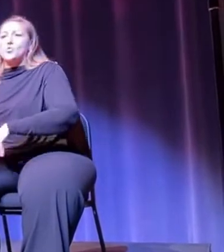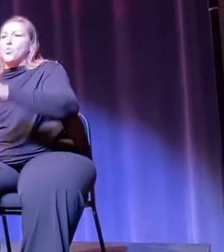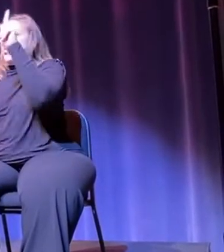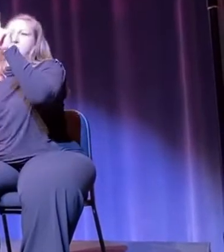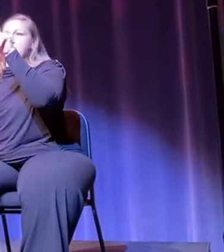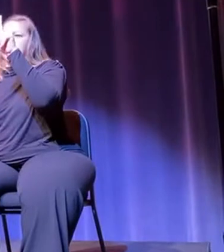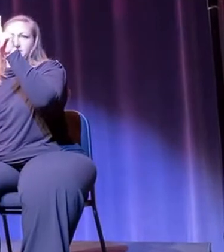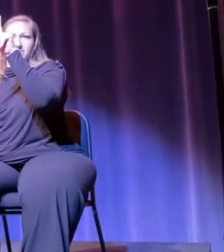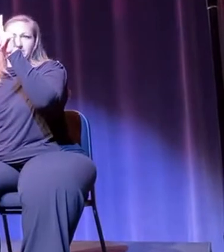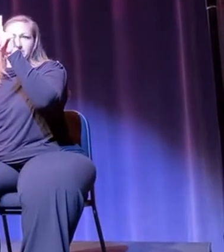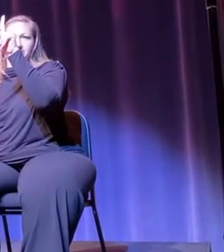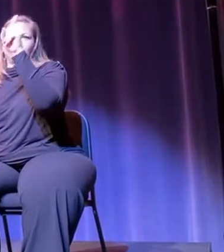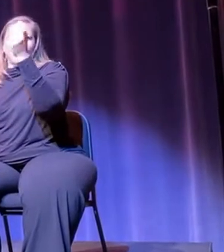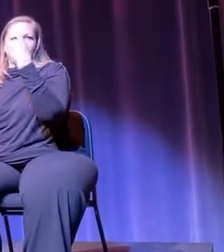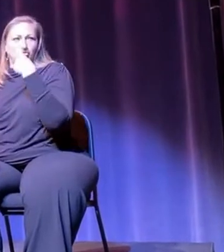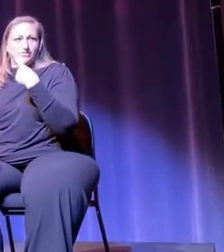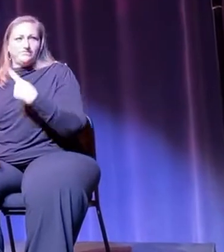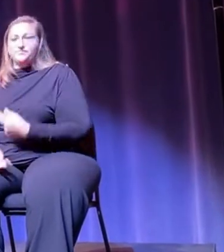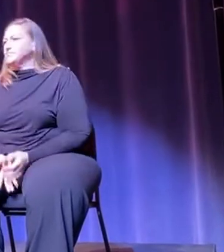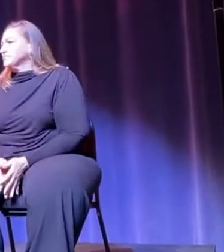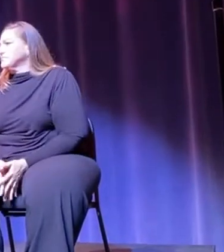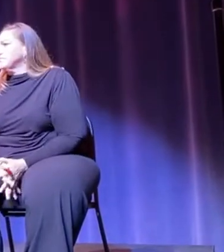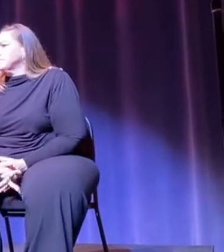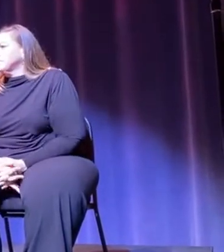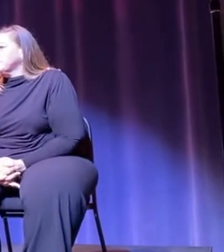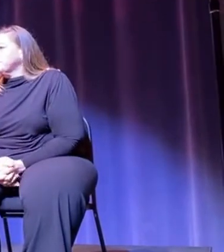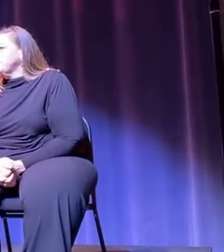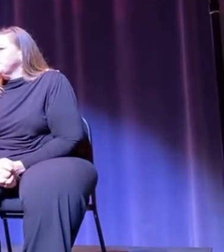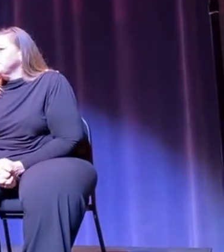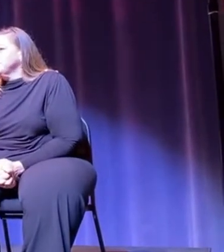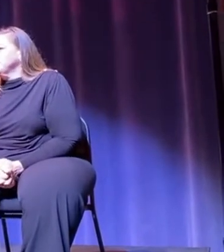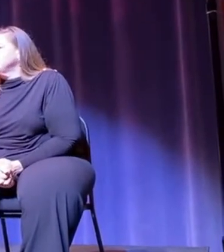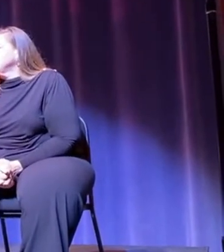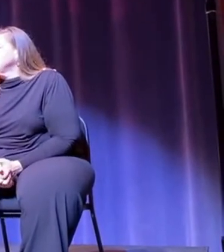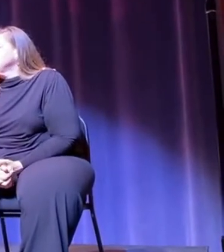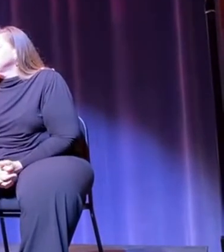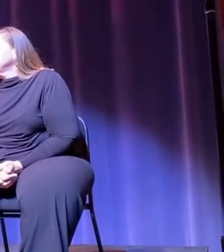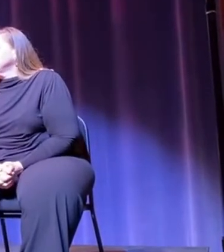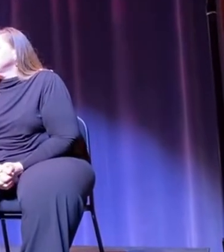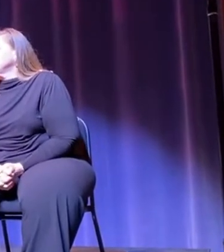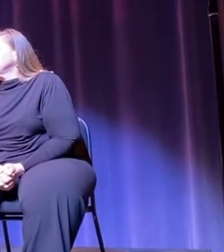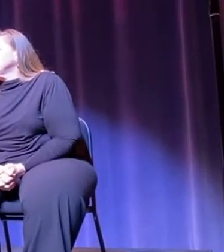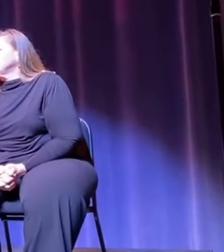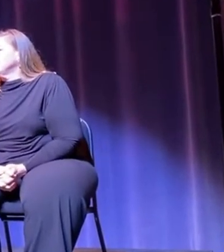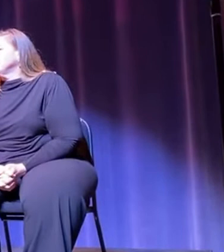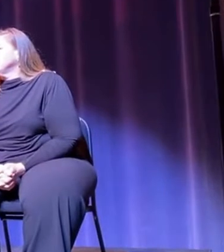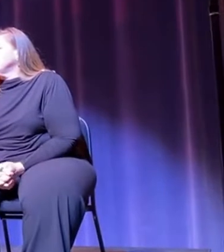One quick, fast zipper from the crowd. Is there any curiosity from y'all?